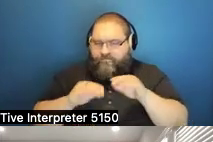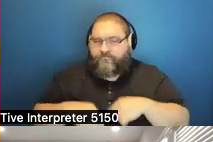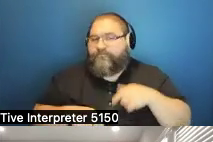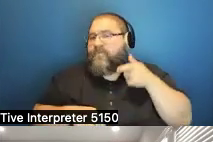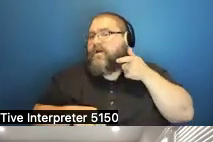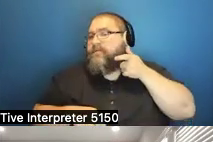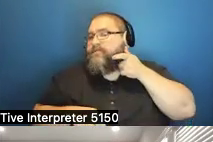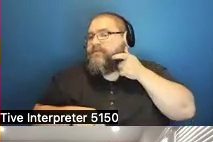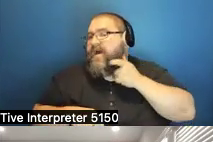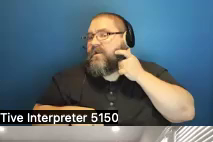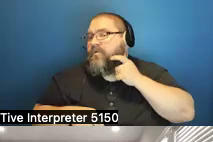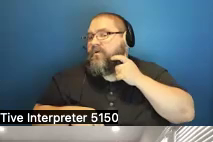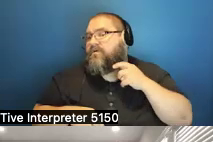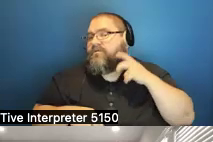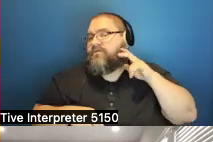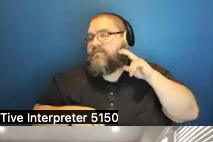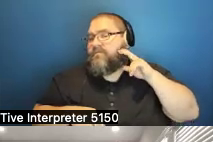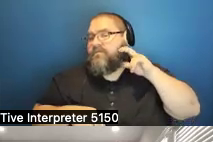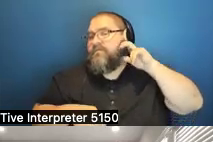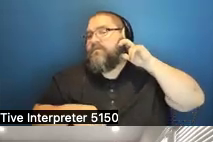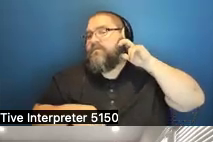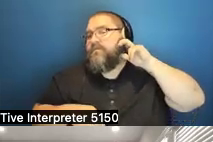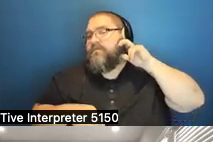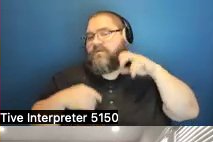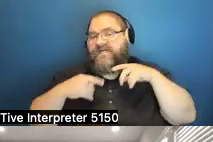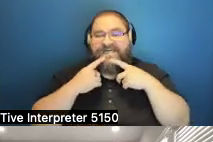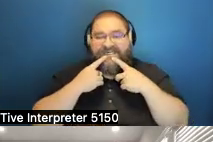upwards as the teeth contact. 19:47:57 The tongue tip